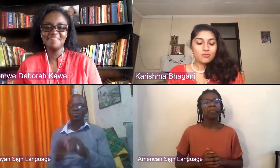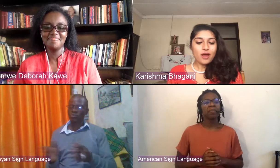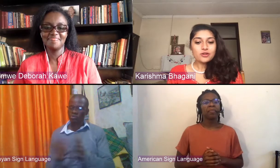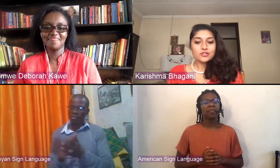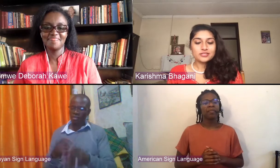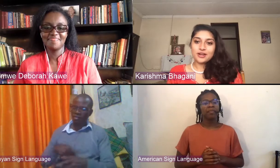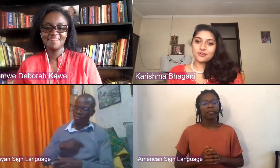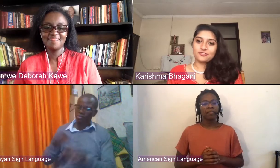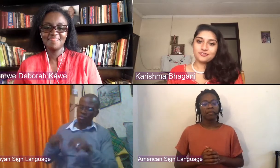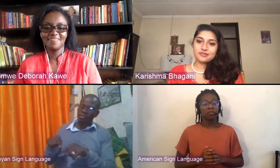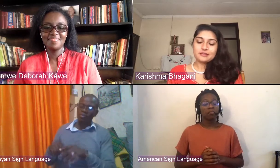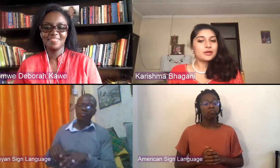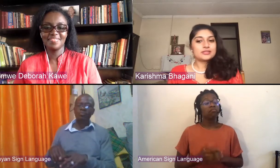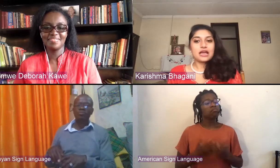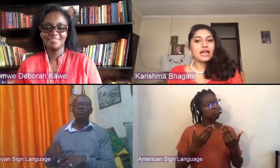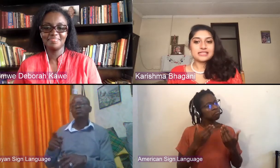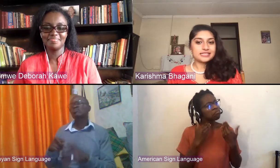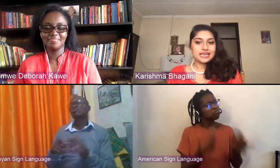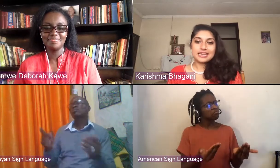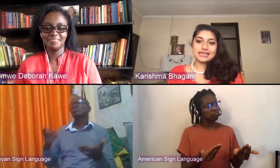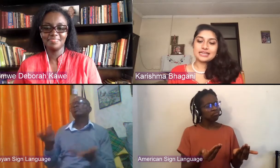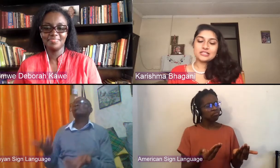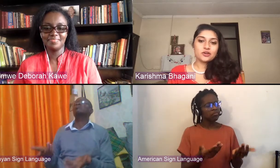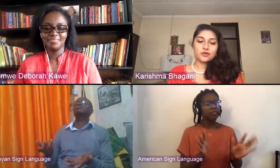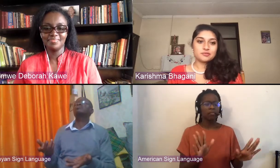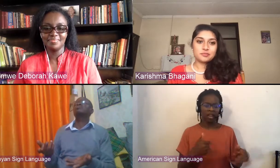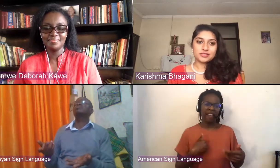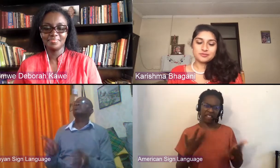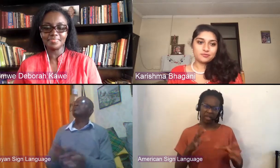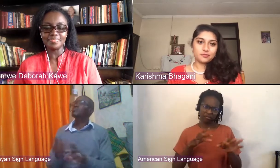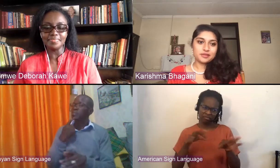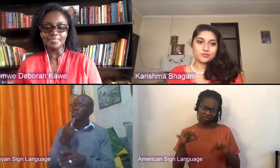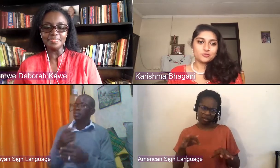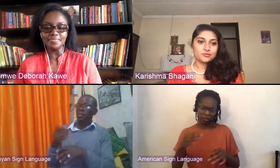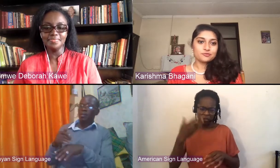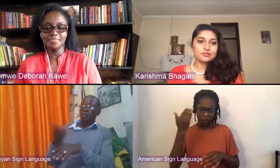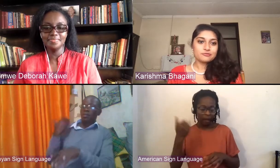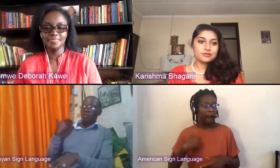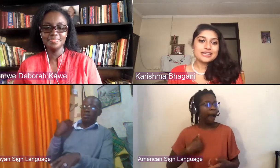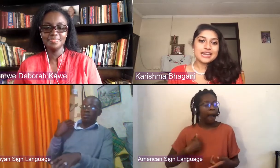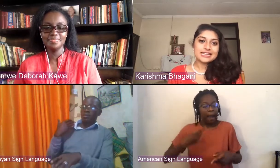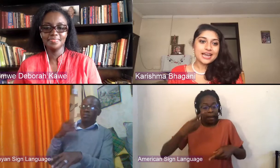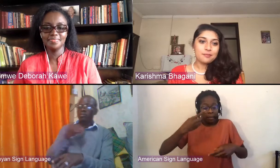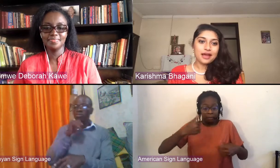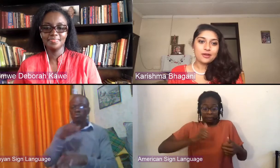Why don't you start off because as I said earlier, it's not going to be possible for me to read an entire bio